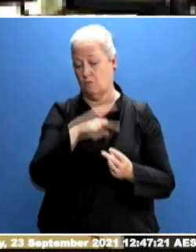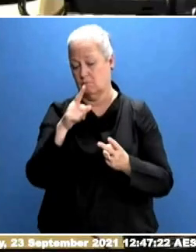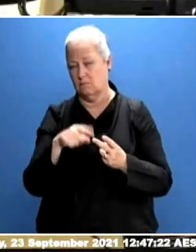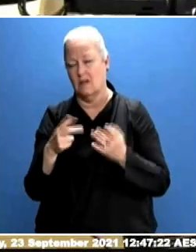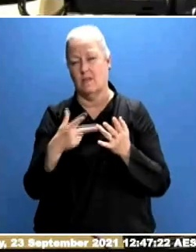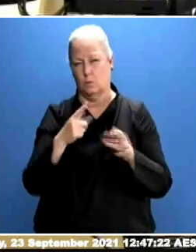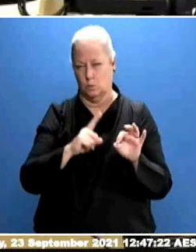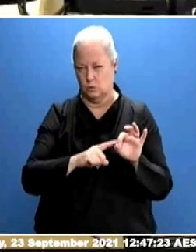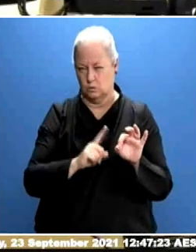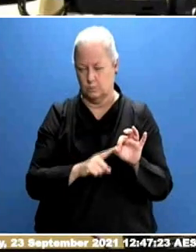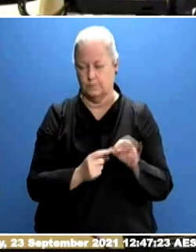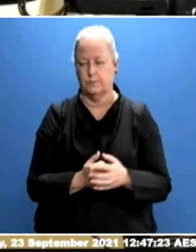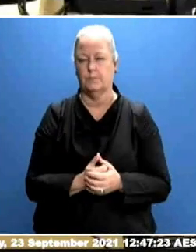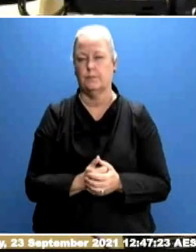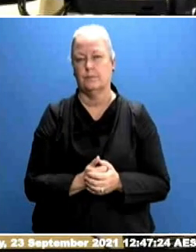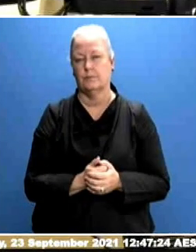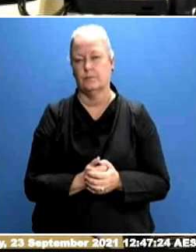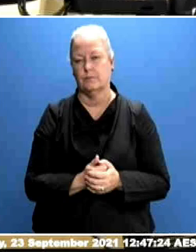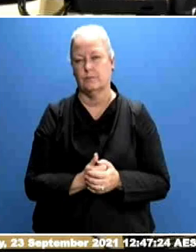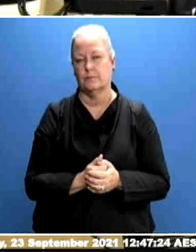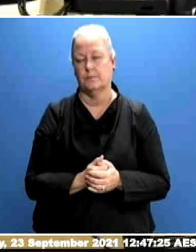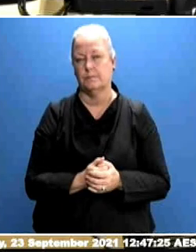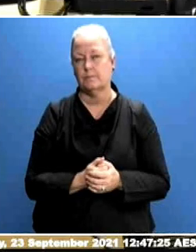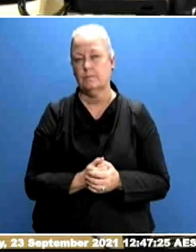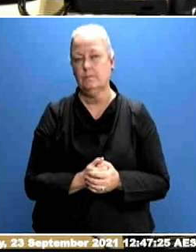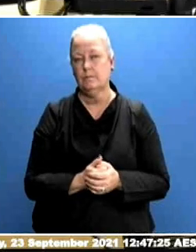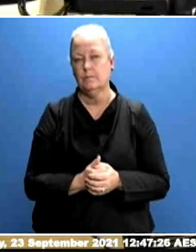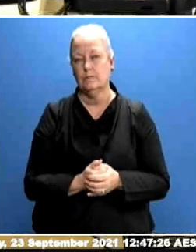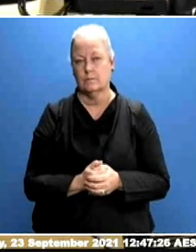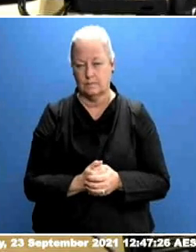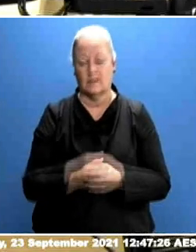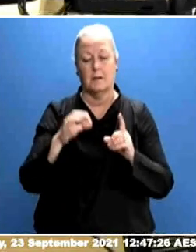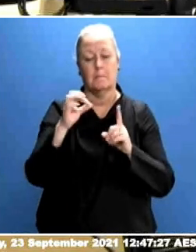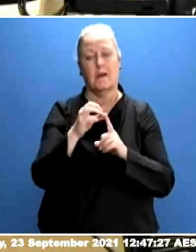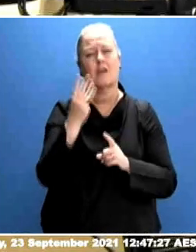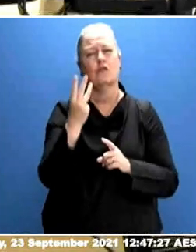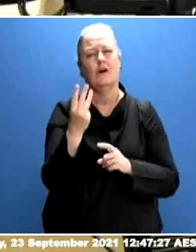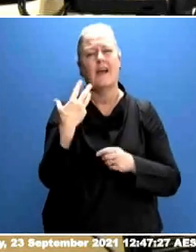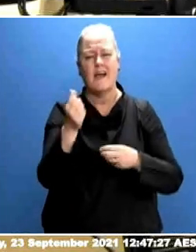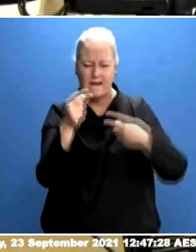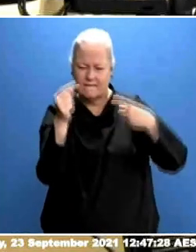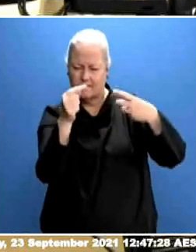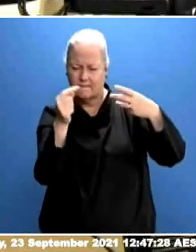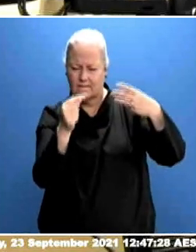The next several dot points that are set out on page 3 there raise a